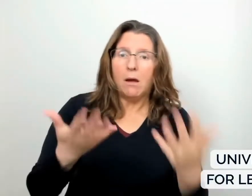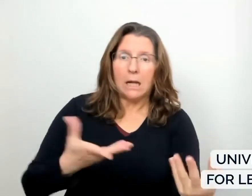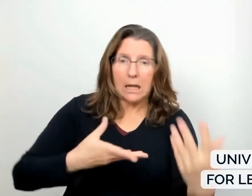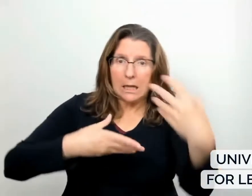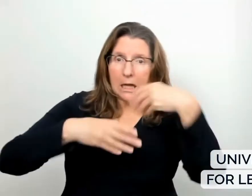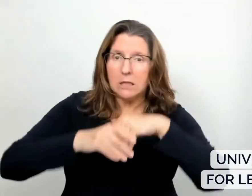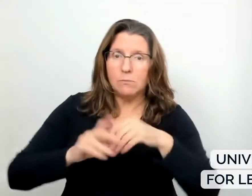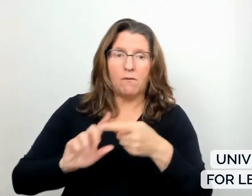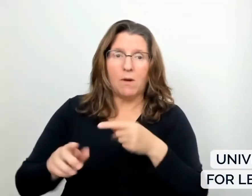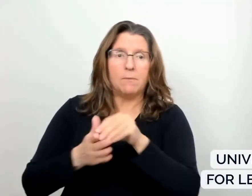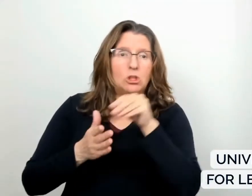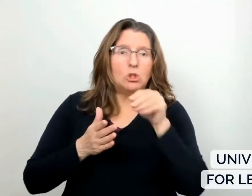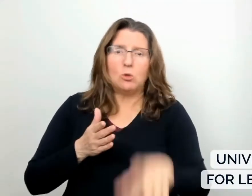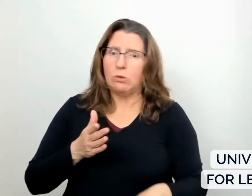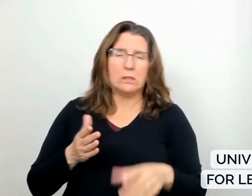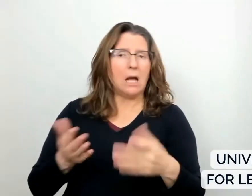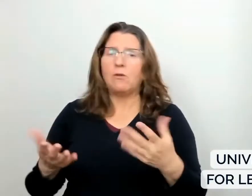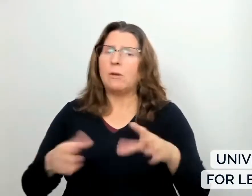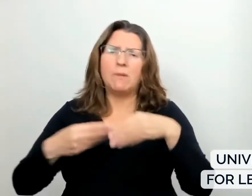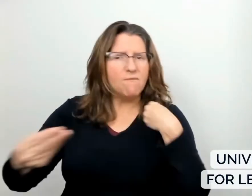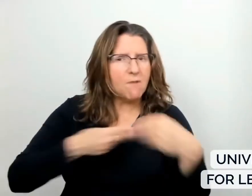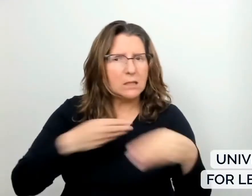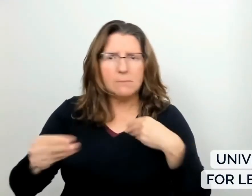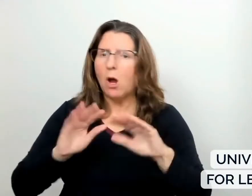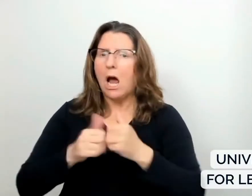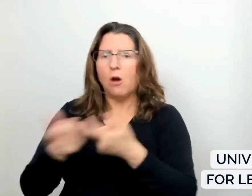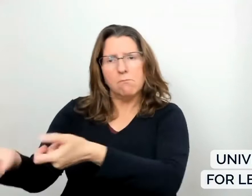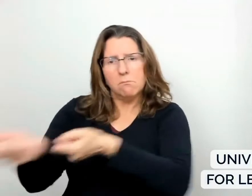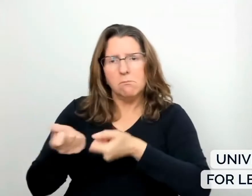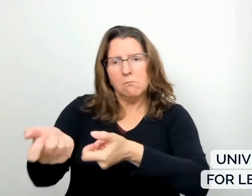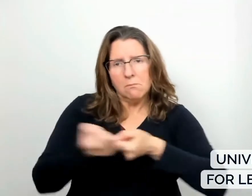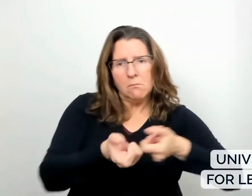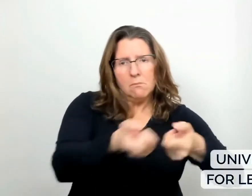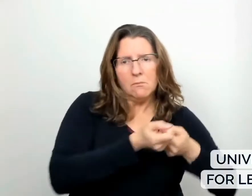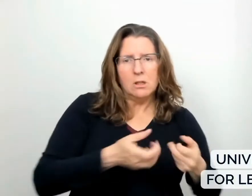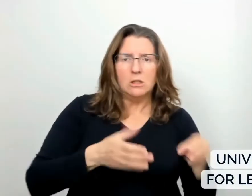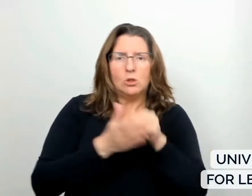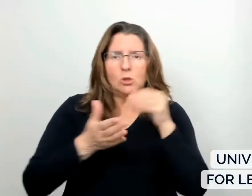As the learning designer, you must create multiple and flexible strategies and activities